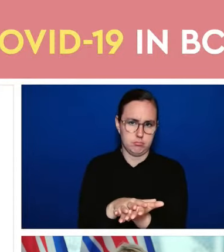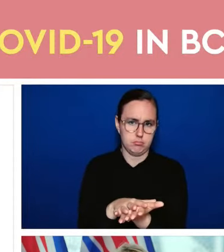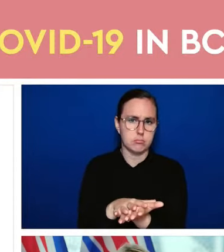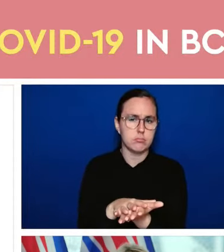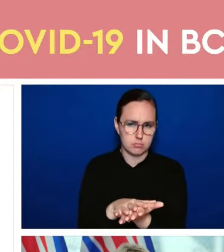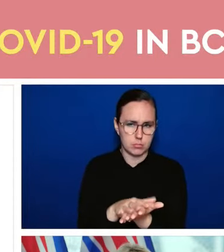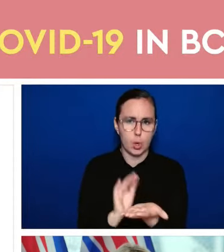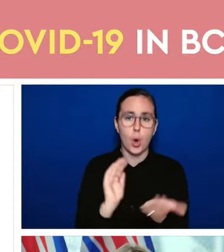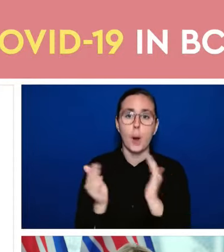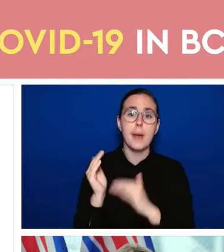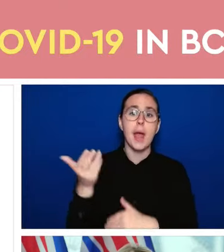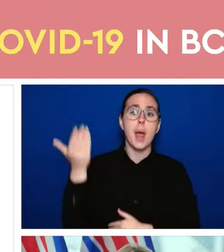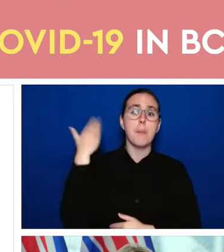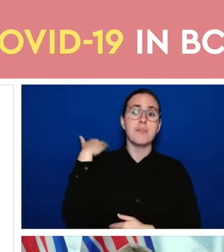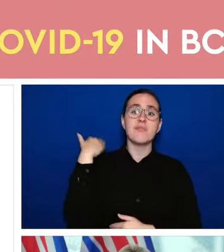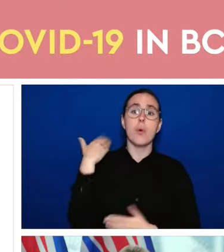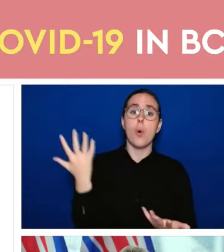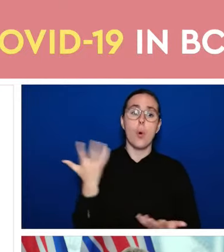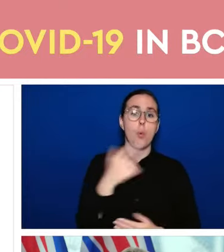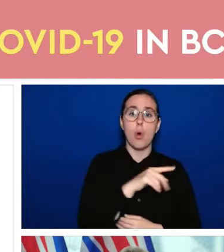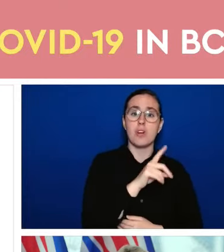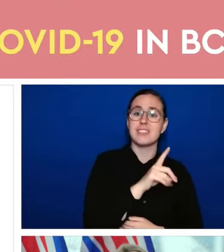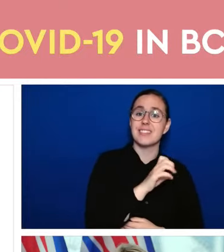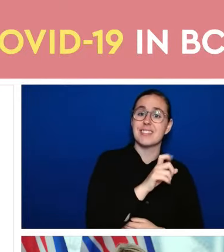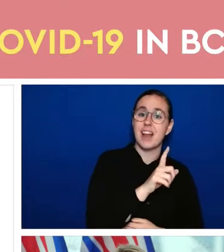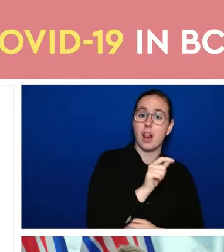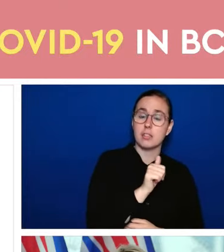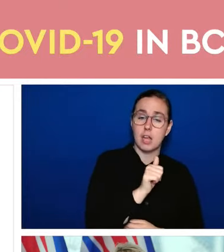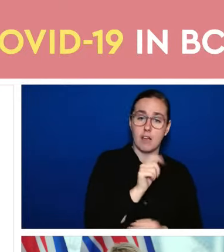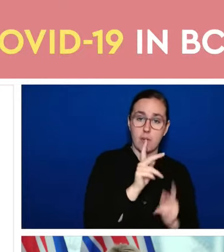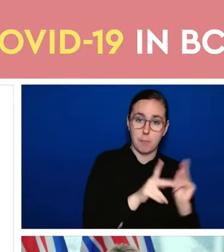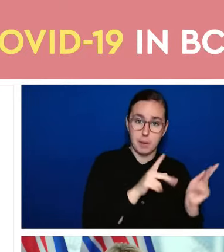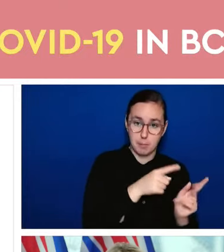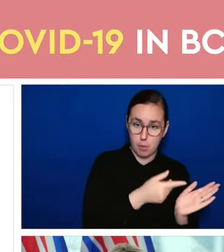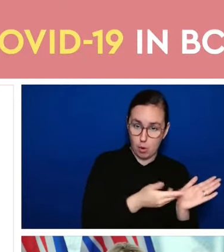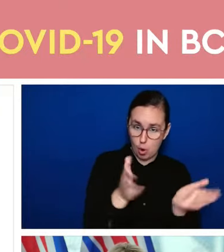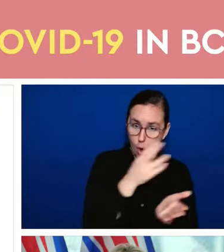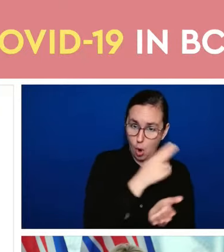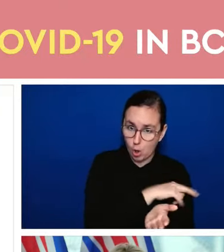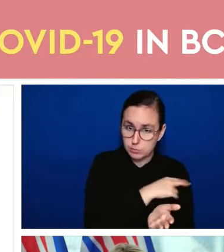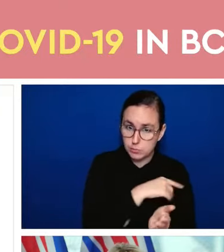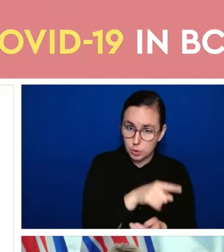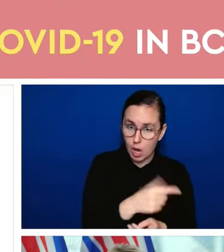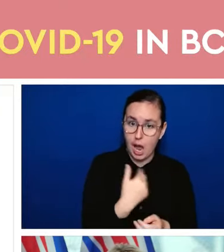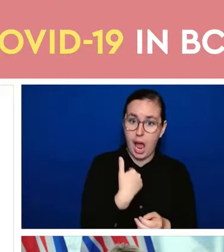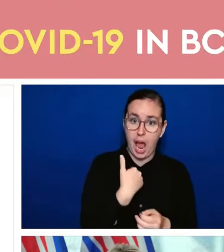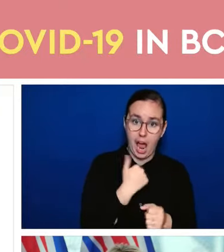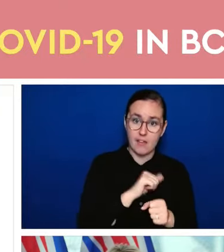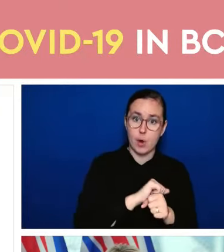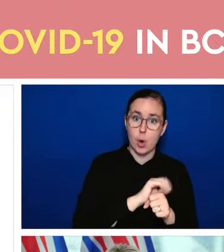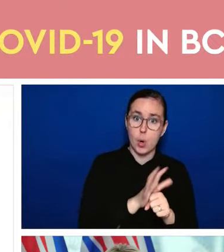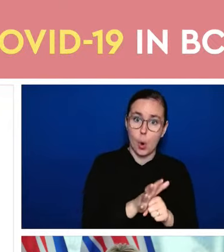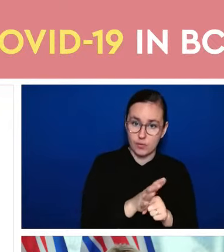vast majority of them were there because of course it. We now know that the about 4250% of